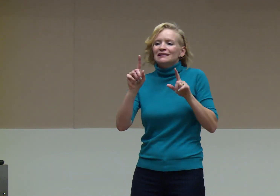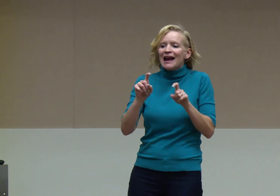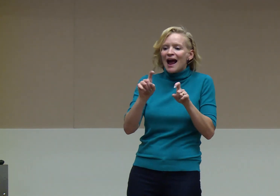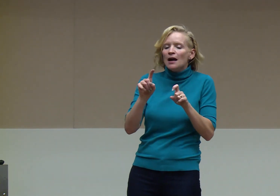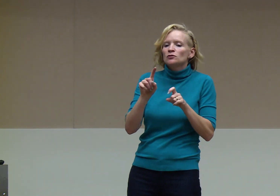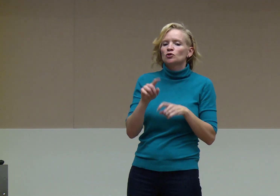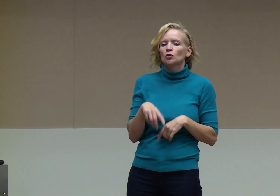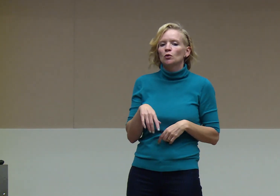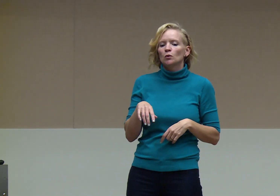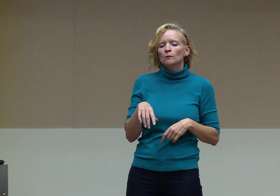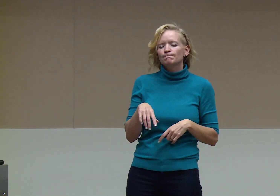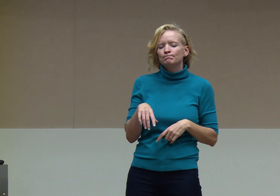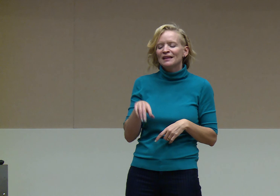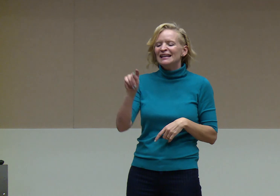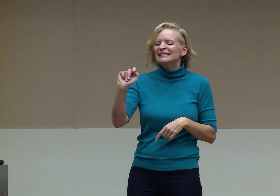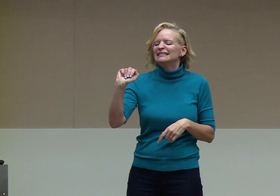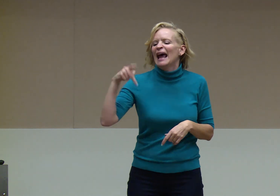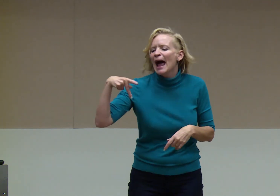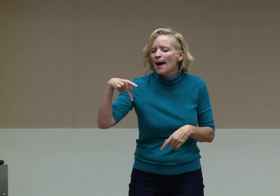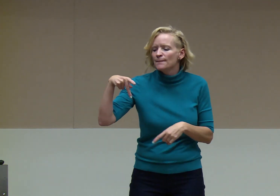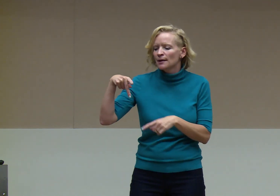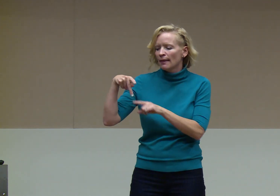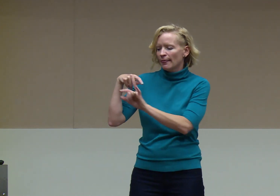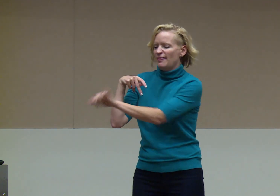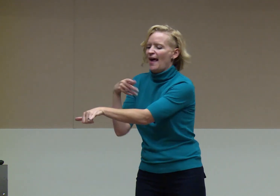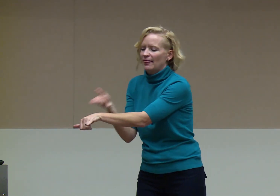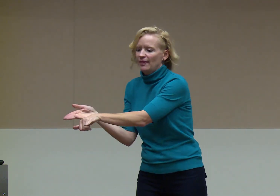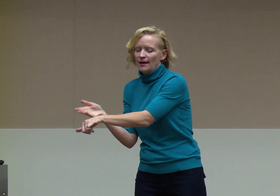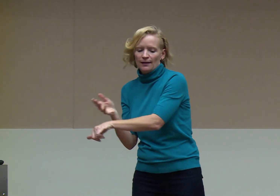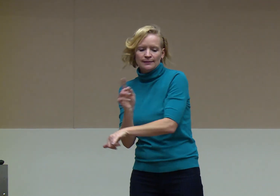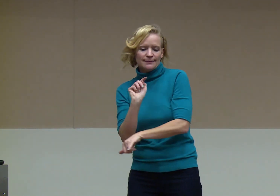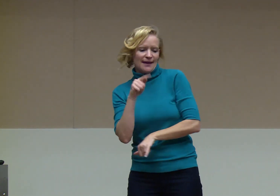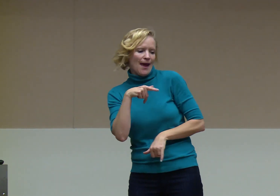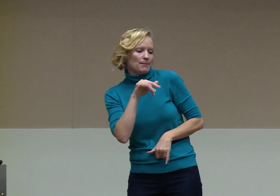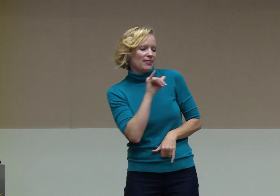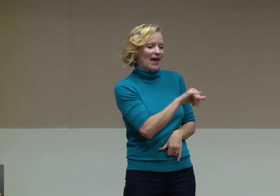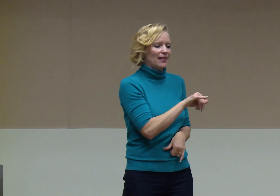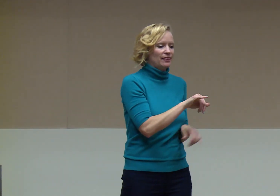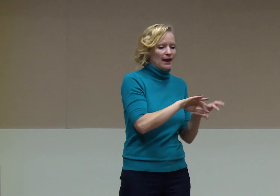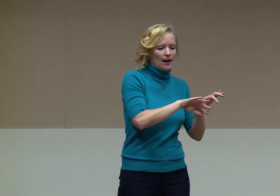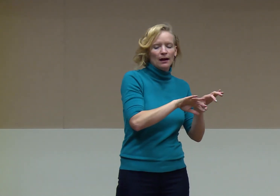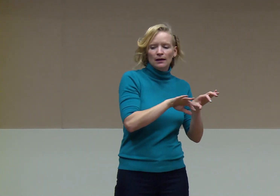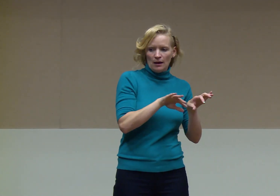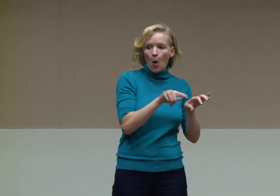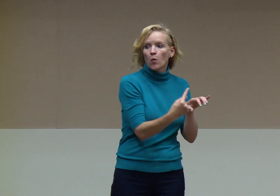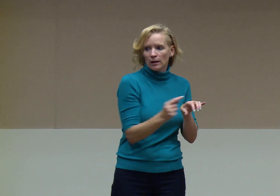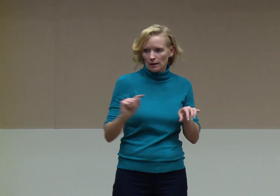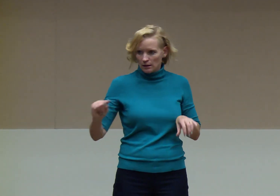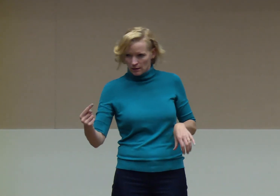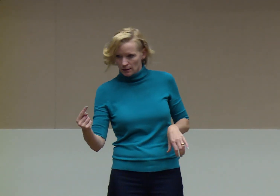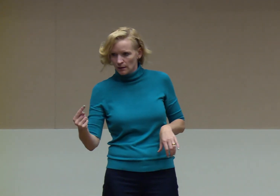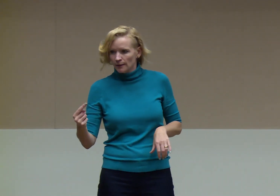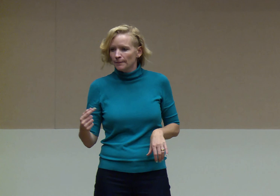But our tests are more focused on tapping object "a" or, you know, tapping key "b."